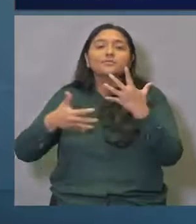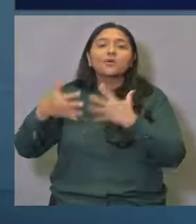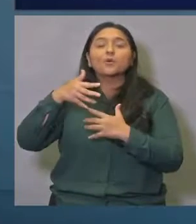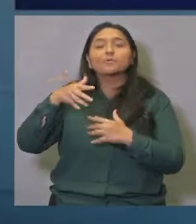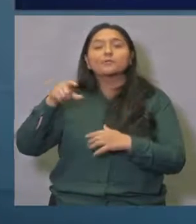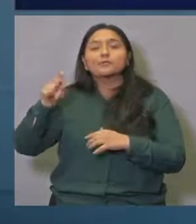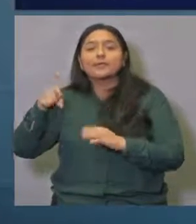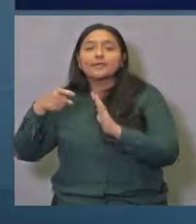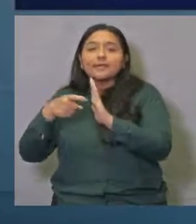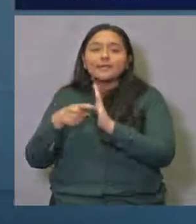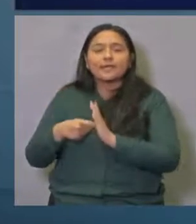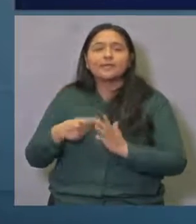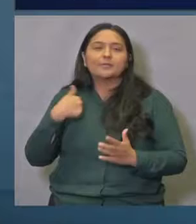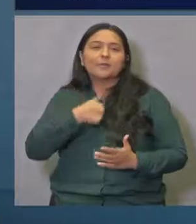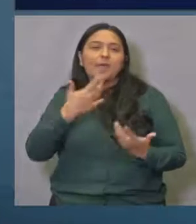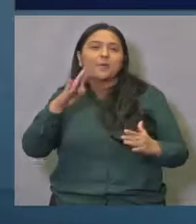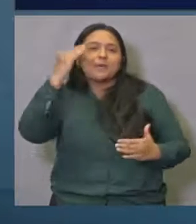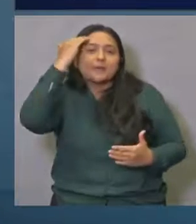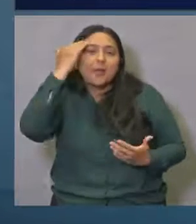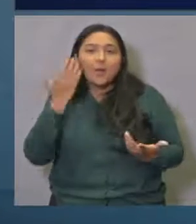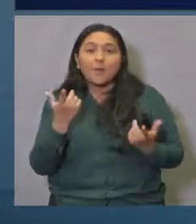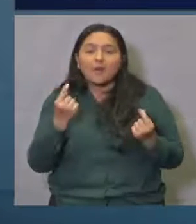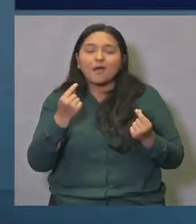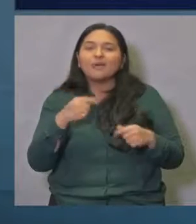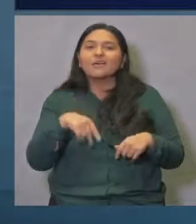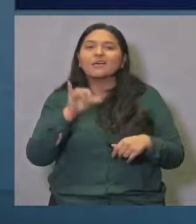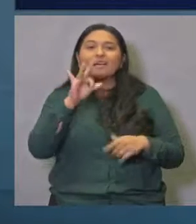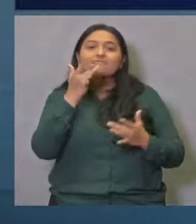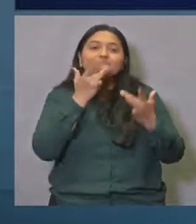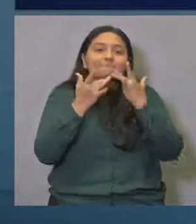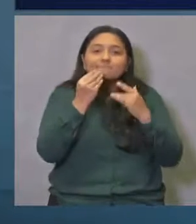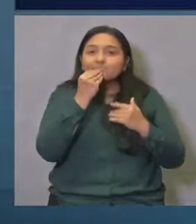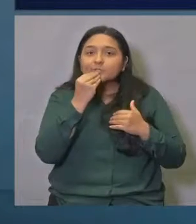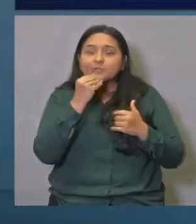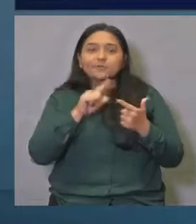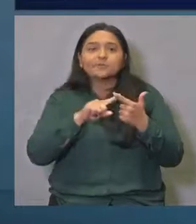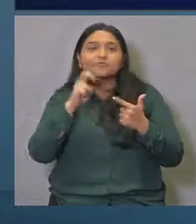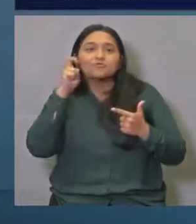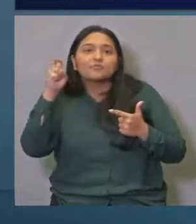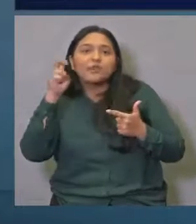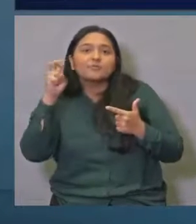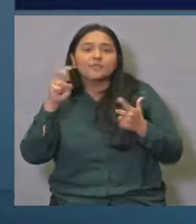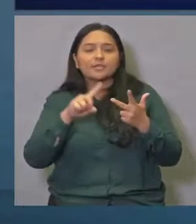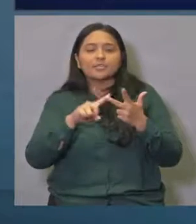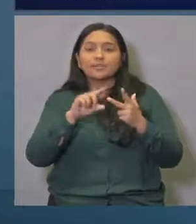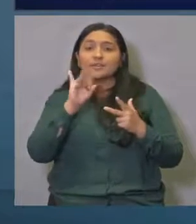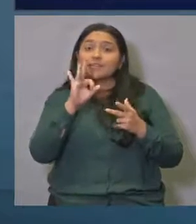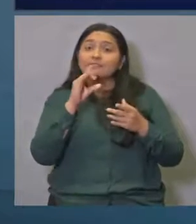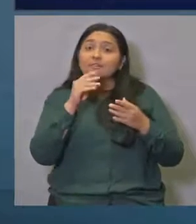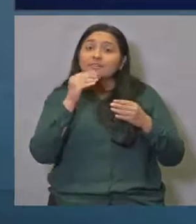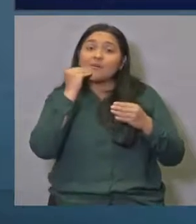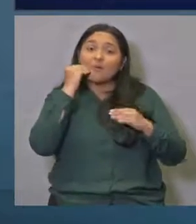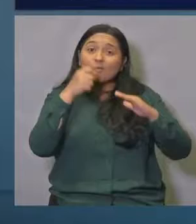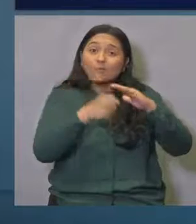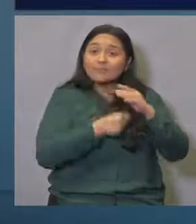ATAT IMPACT WELLNESS, KNOWN BY